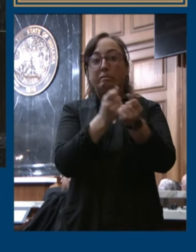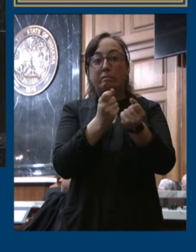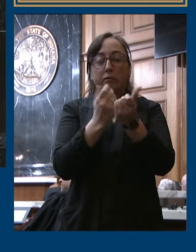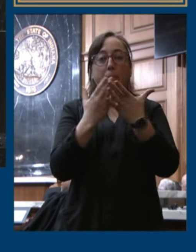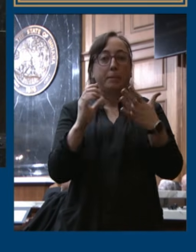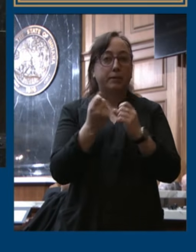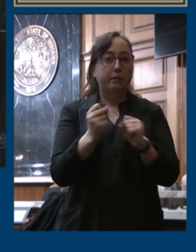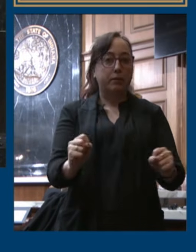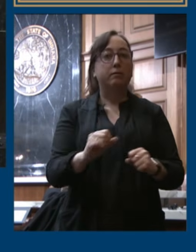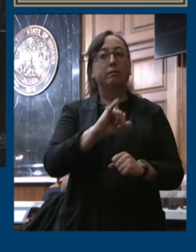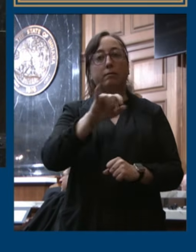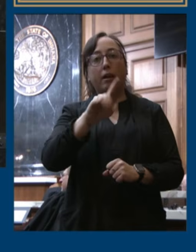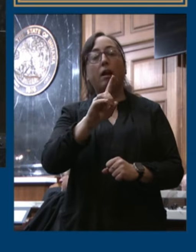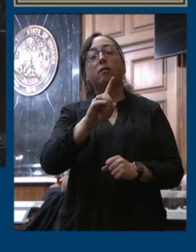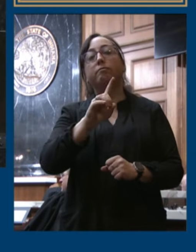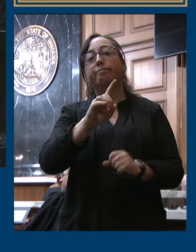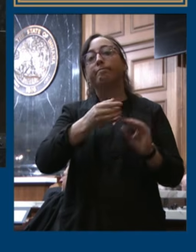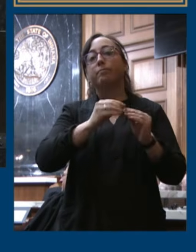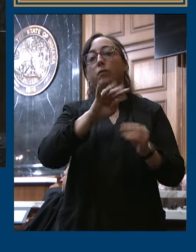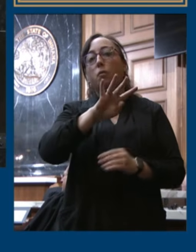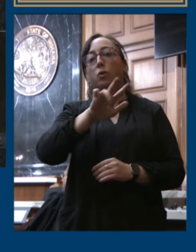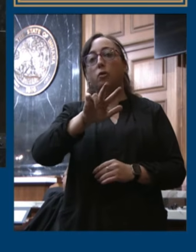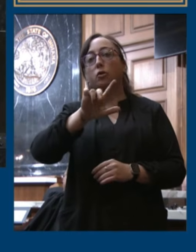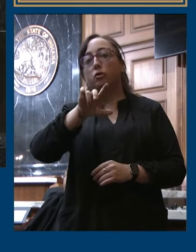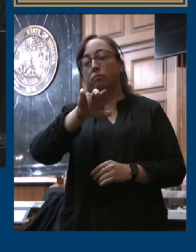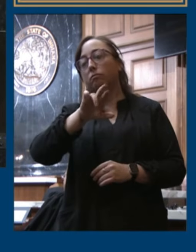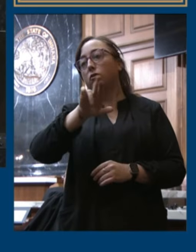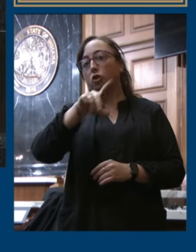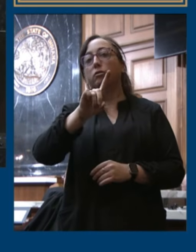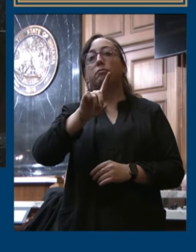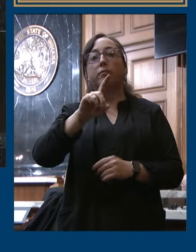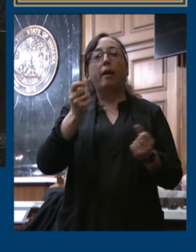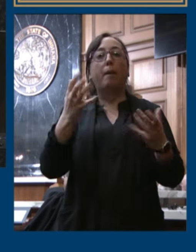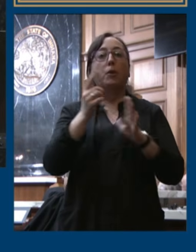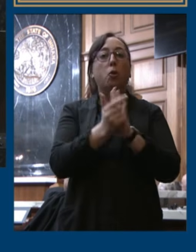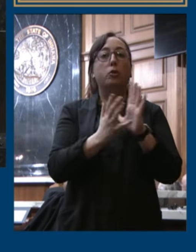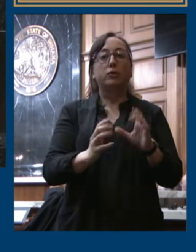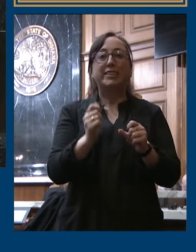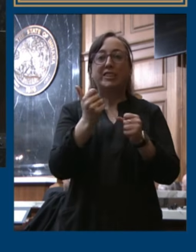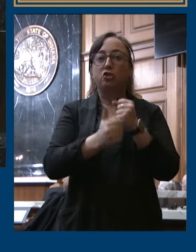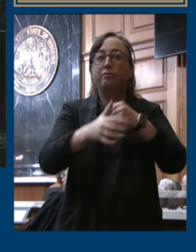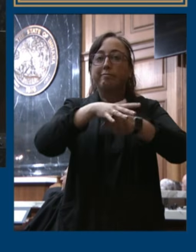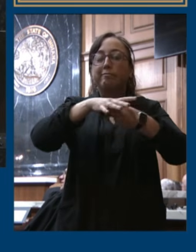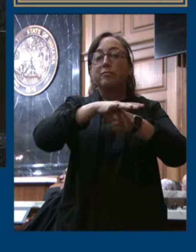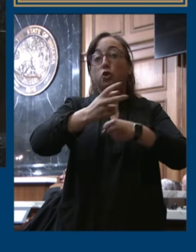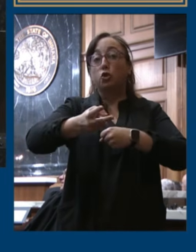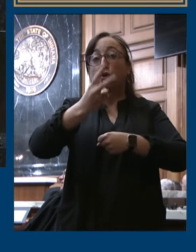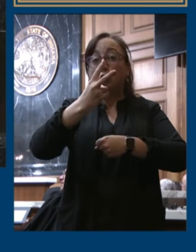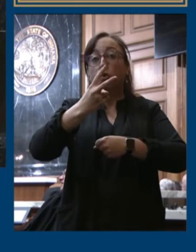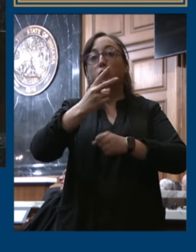INDIANA RANKS 43RD IN THE NUMBER OF LAWYERS PER CAPITA. TWO HOOSIER LAW SCHOOLS HAVE CLOSED IN THE LAST DECADE,